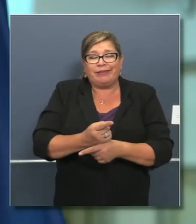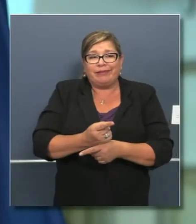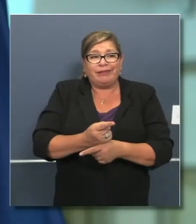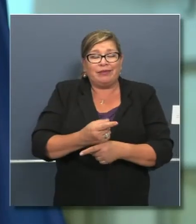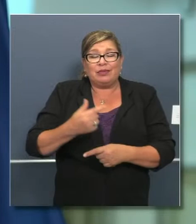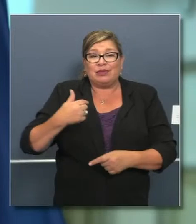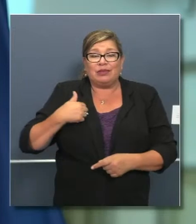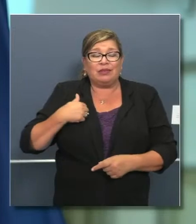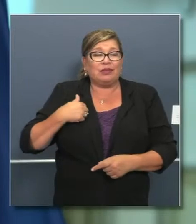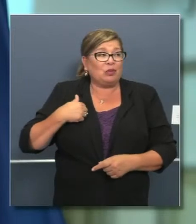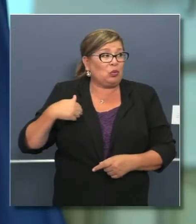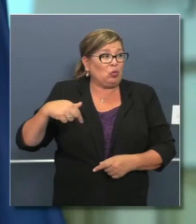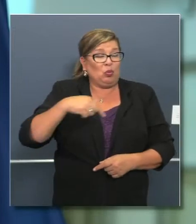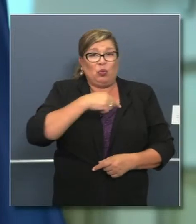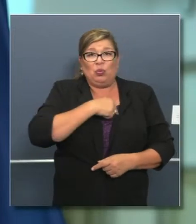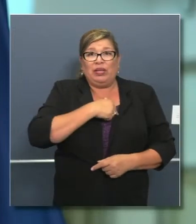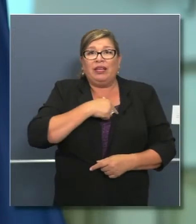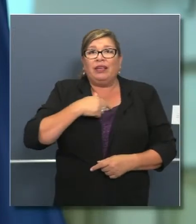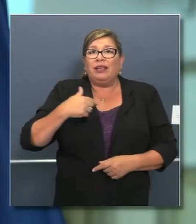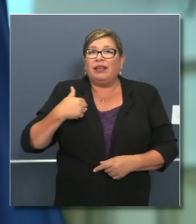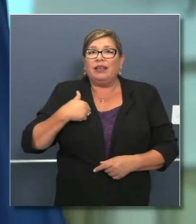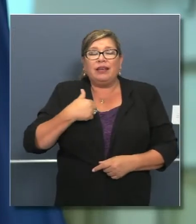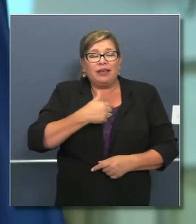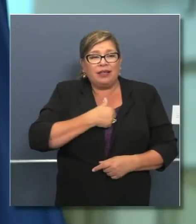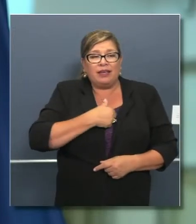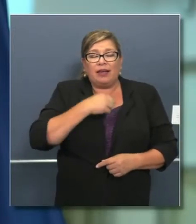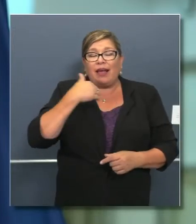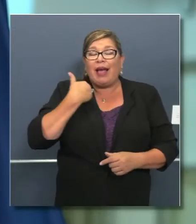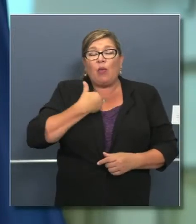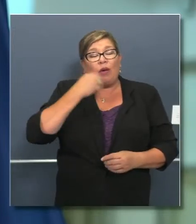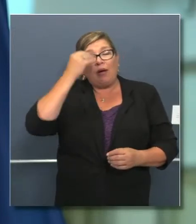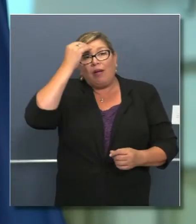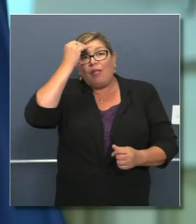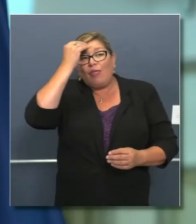a mirror I've said this before of your consistent thoughts are consistent thoughts whatever we focus